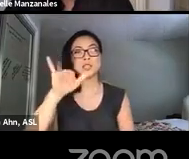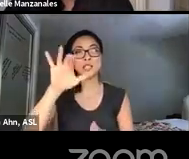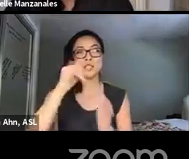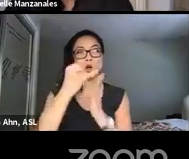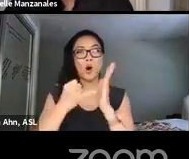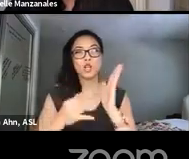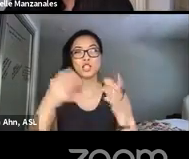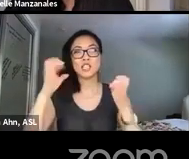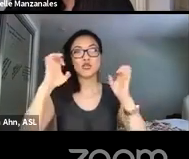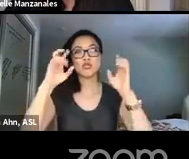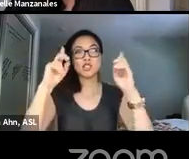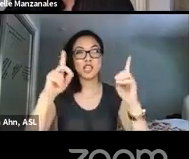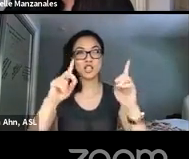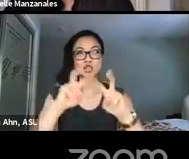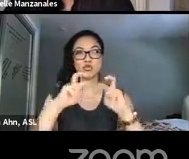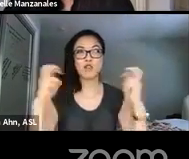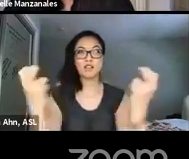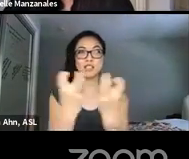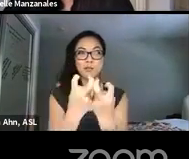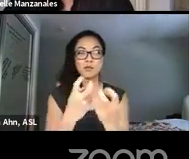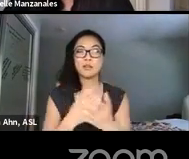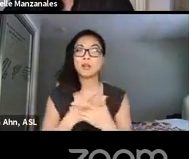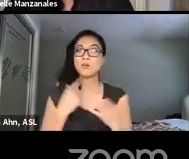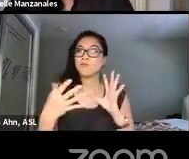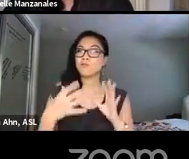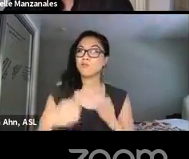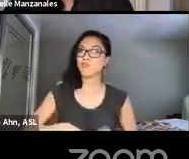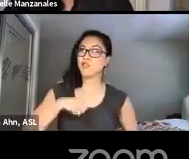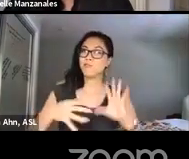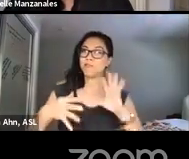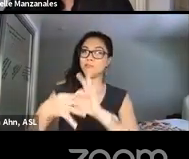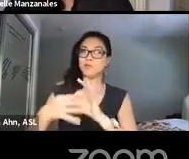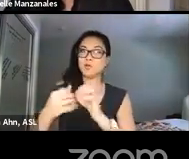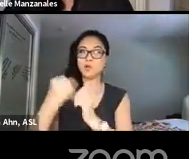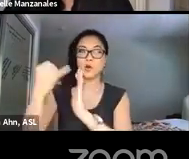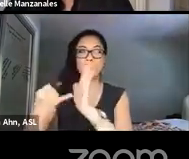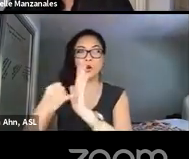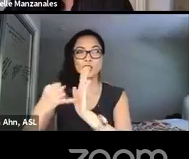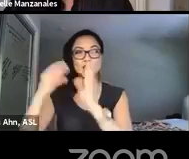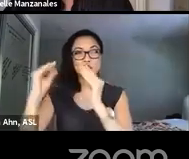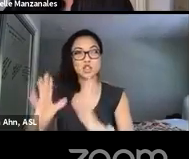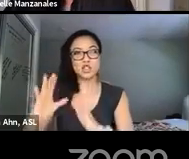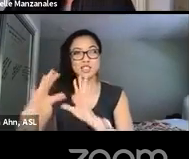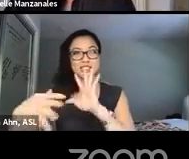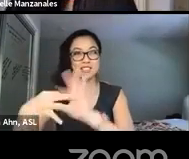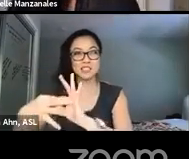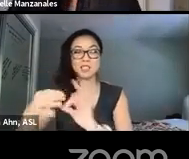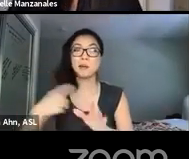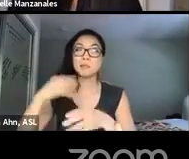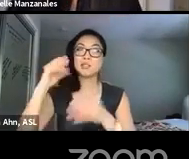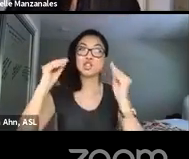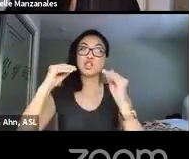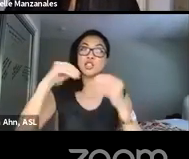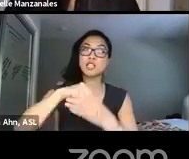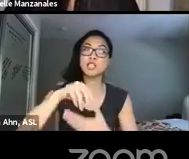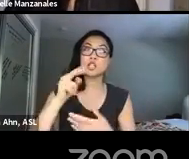I'm sitting in my apartment in Washington Heights in front of my closed closet doors